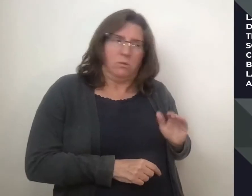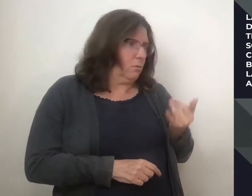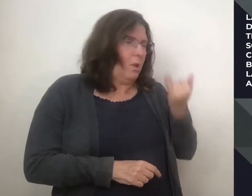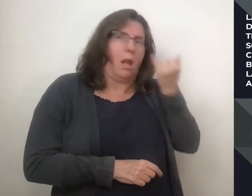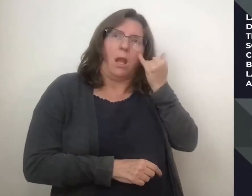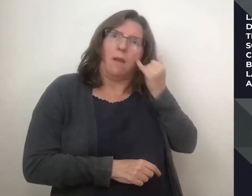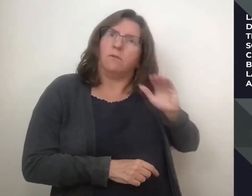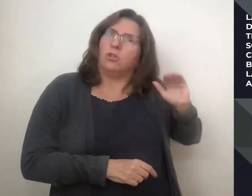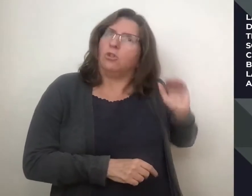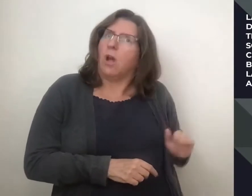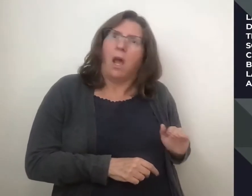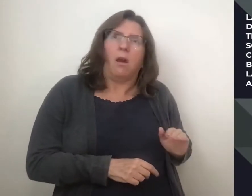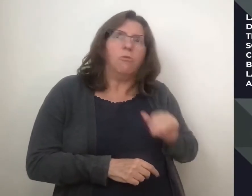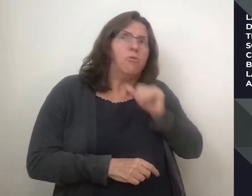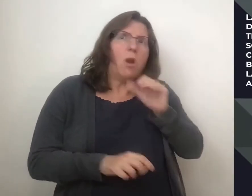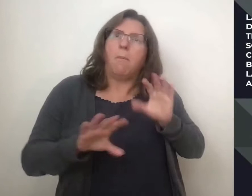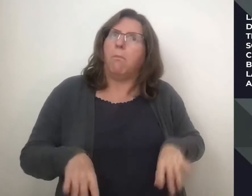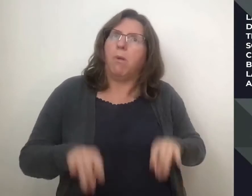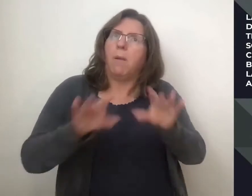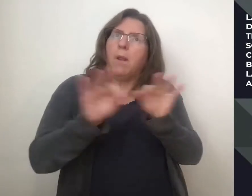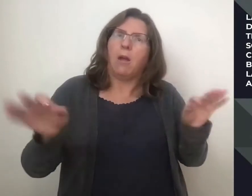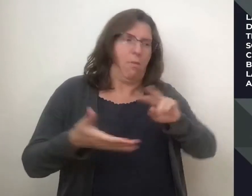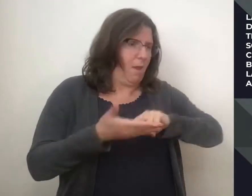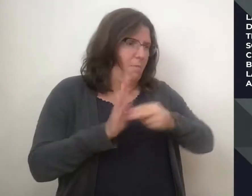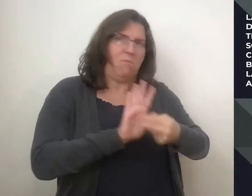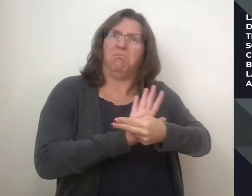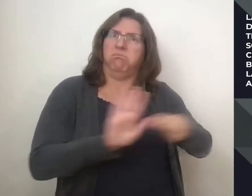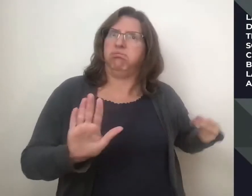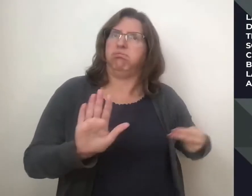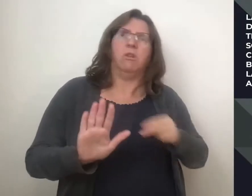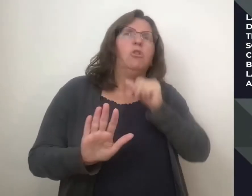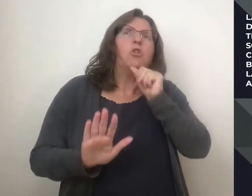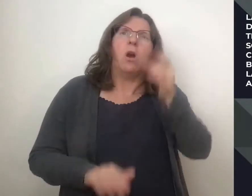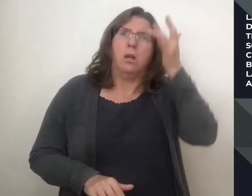The belief is that if the child does not pick up the language, it’s something wrong with the child.